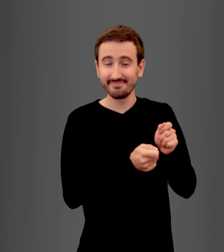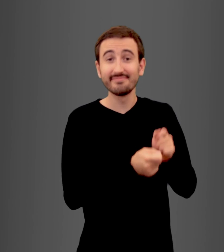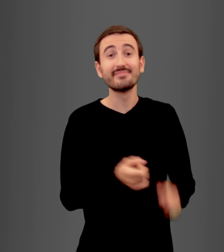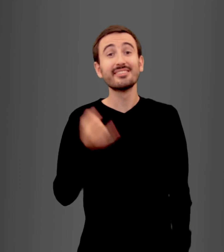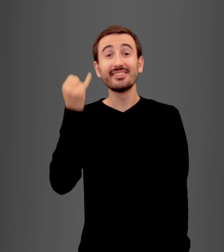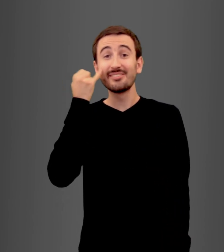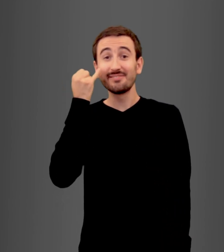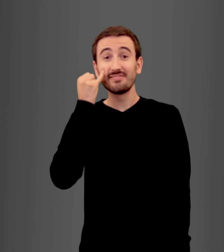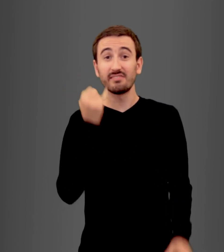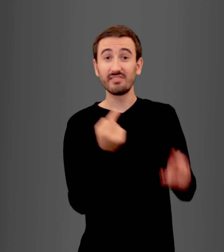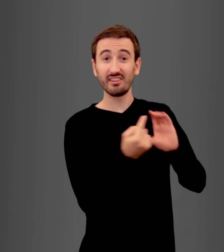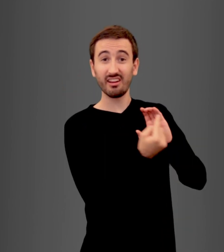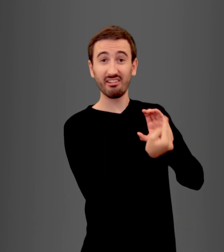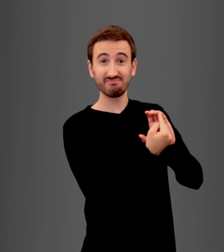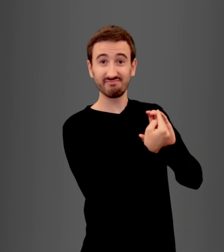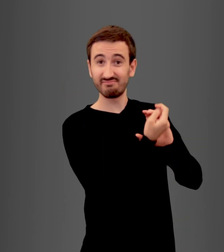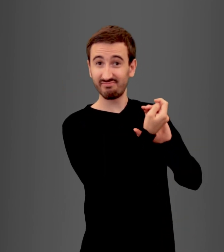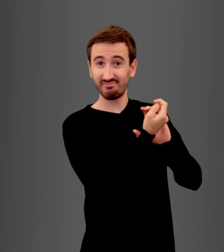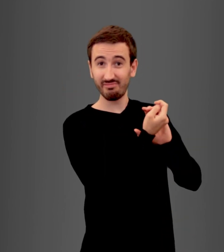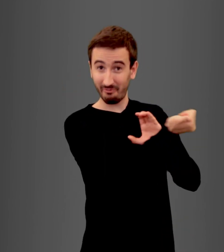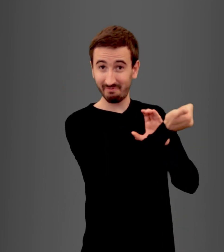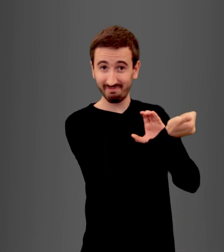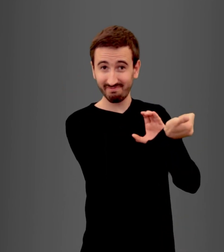If the other color center is removed,